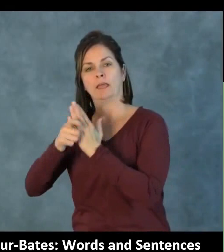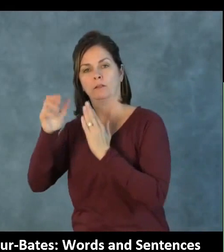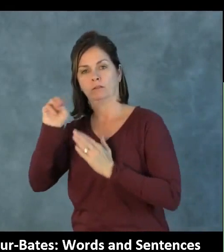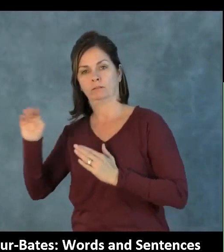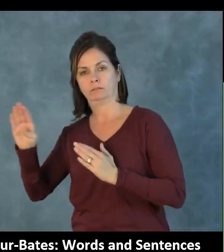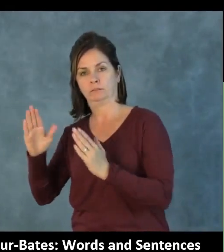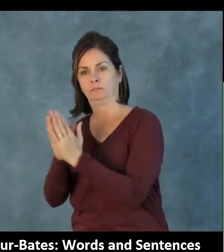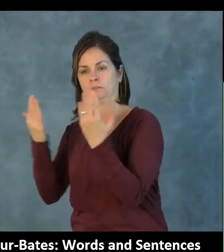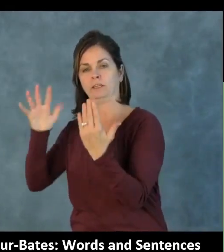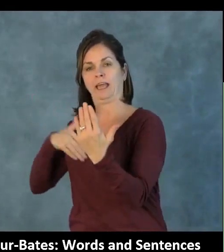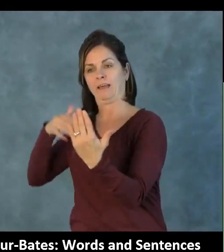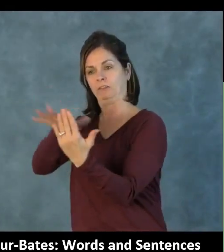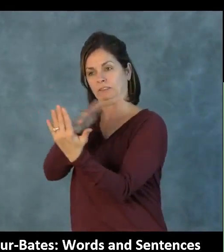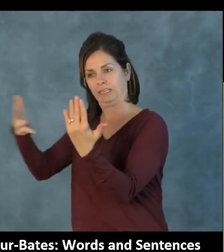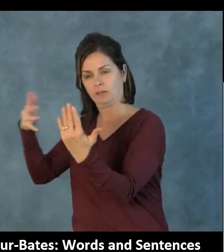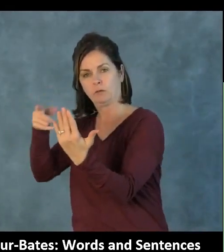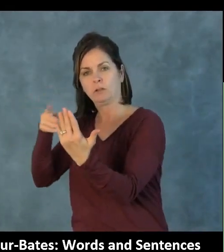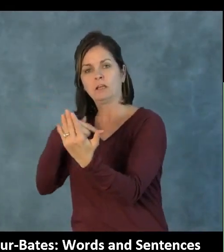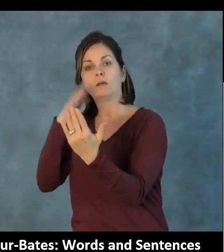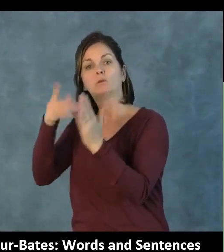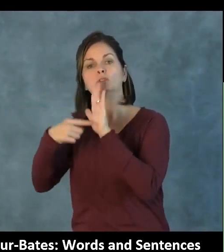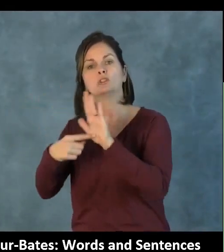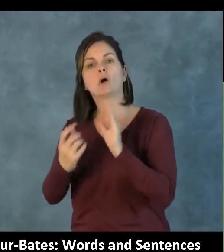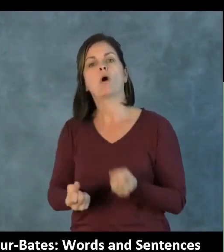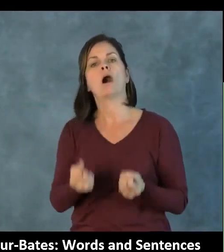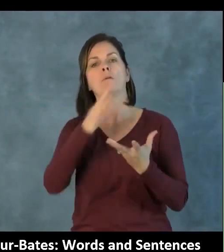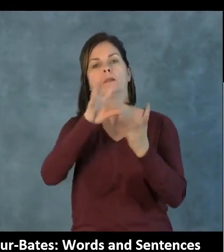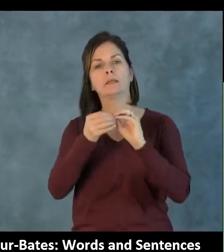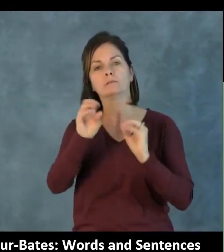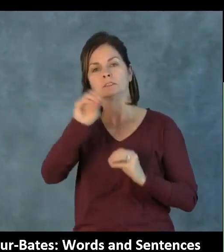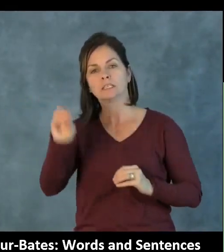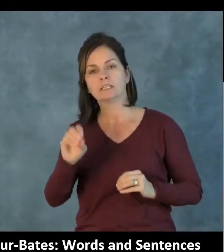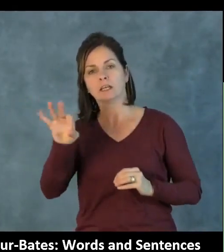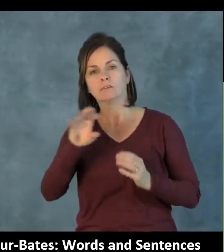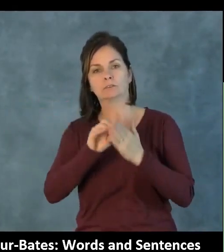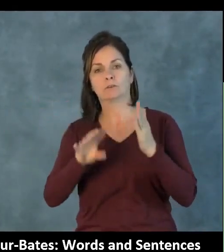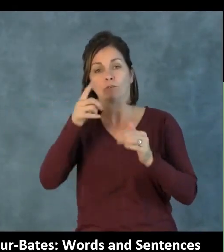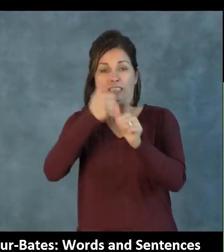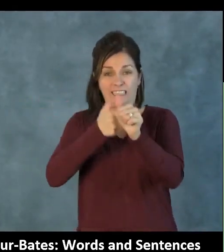at each age level are doing those different skills.